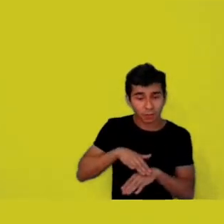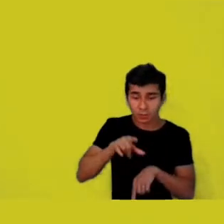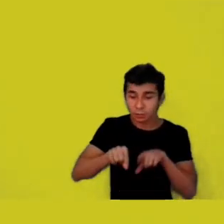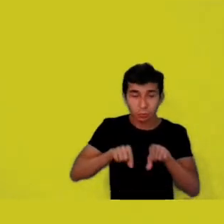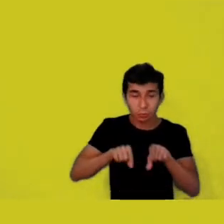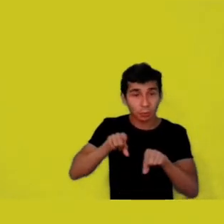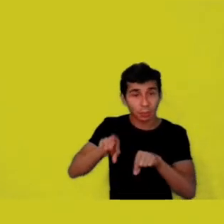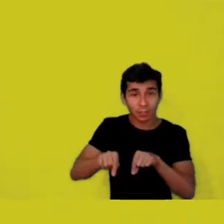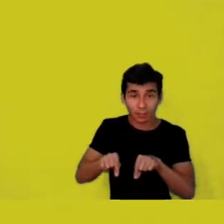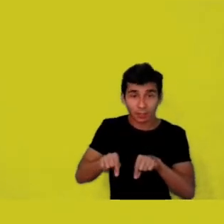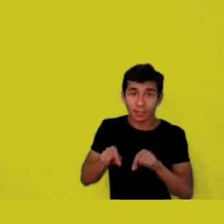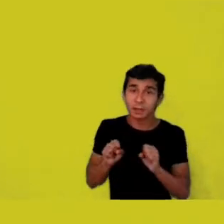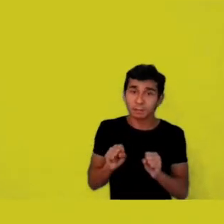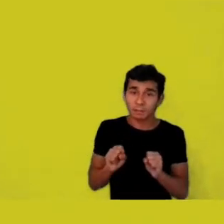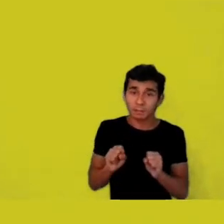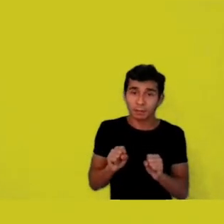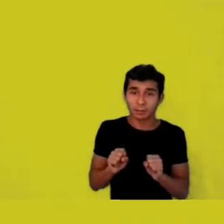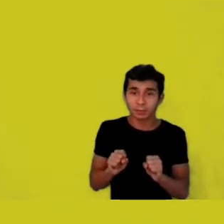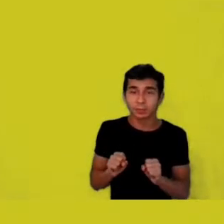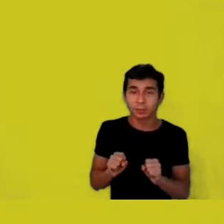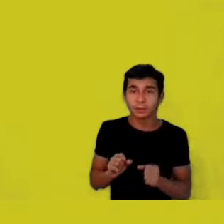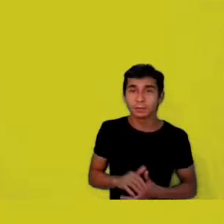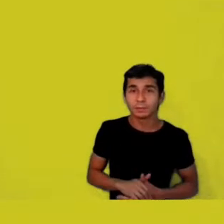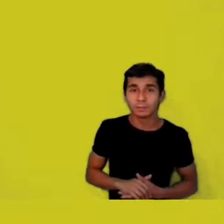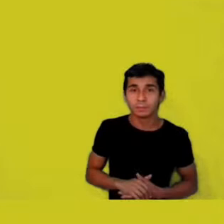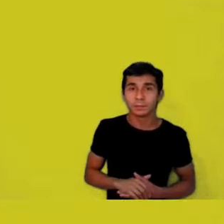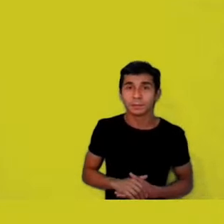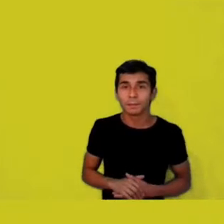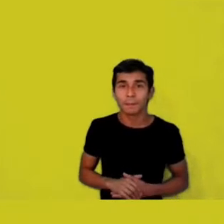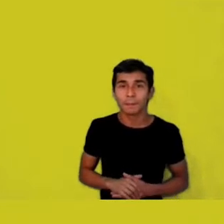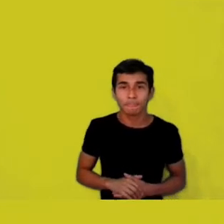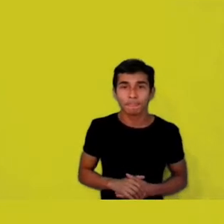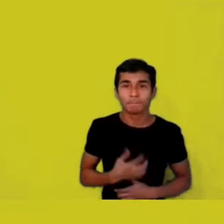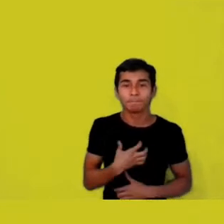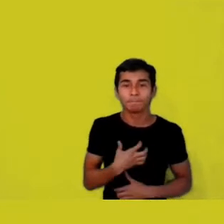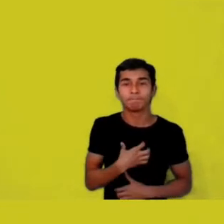I think that’s absolutely deep and important,